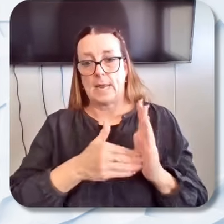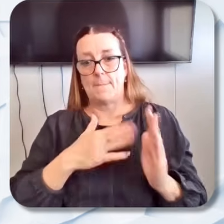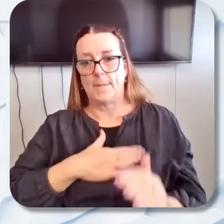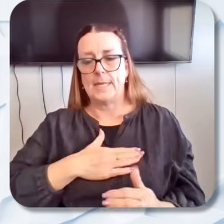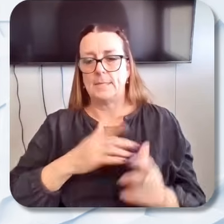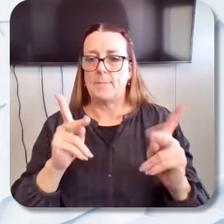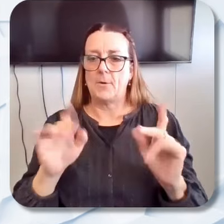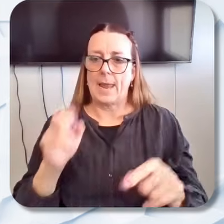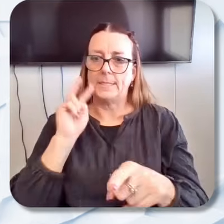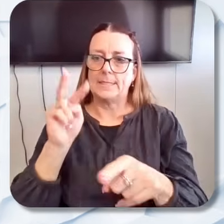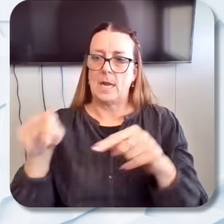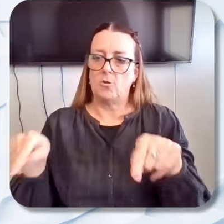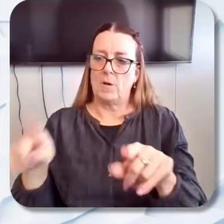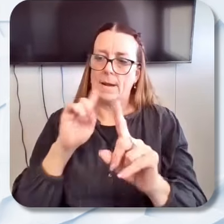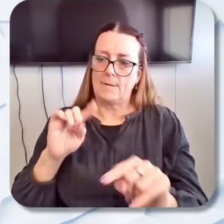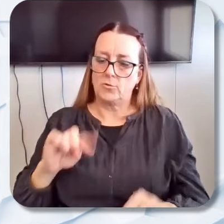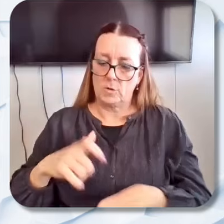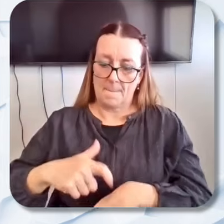can see it as I'm answering these questions.